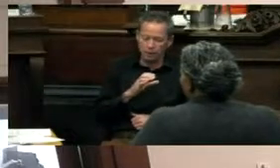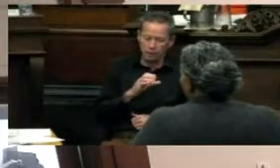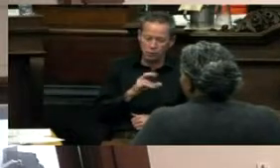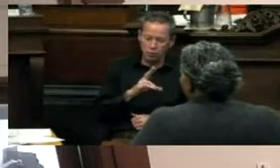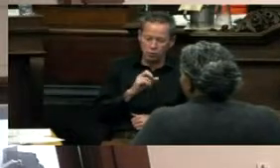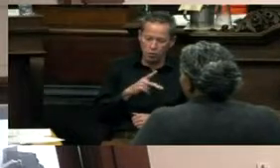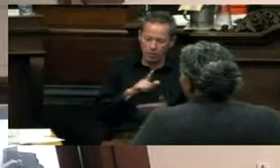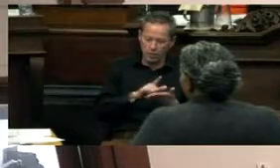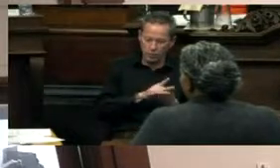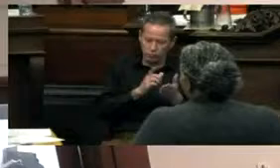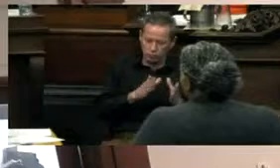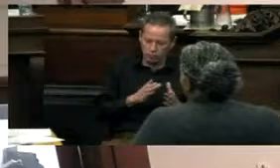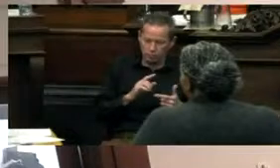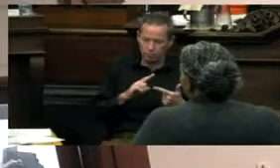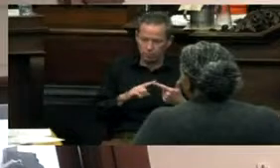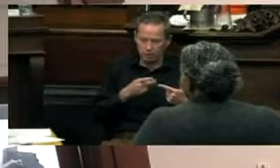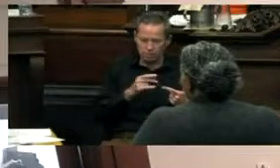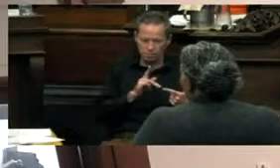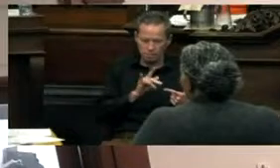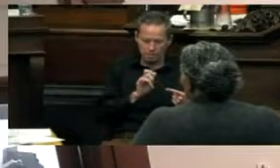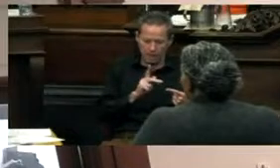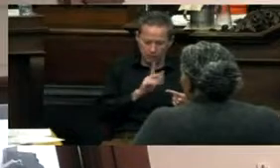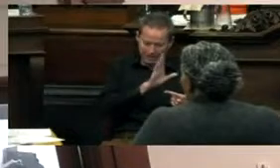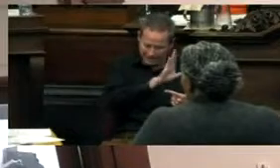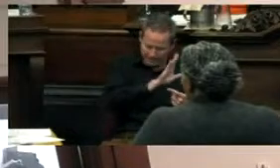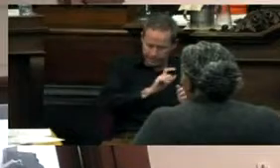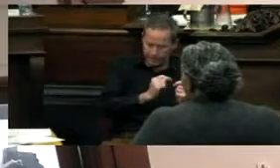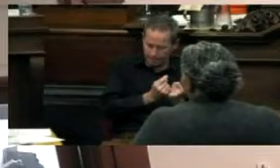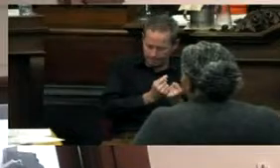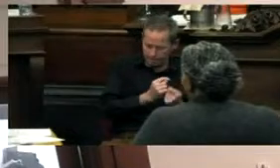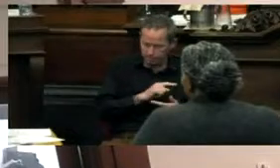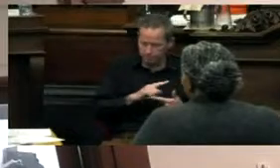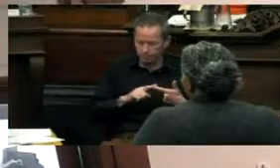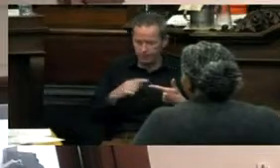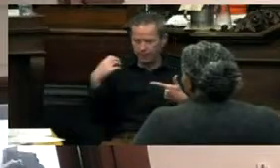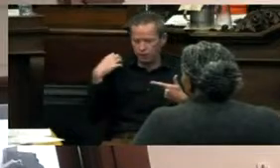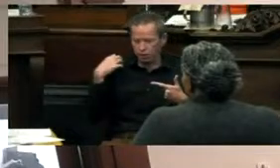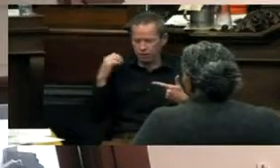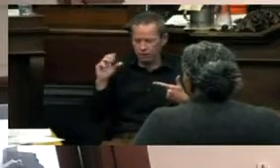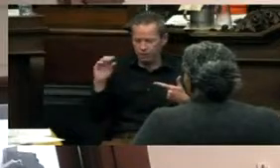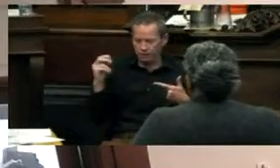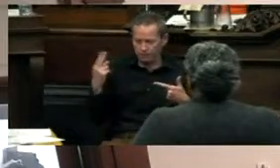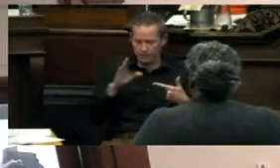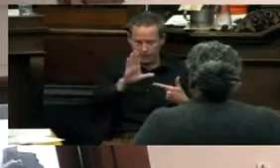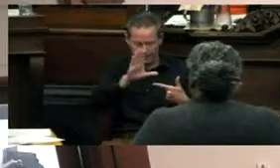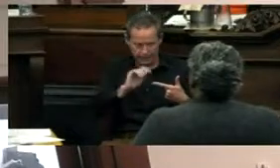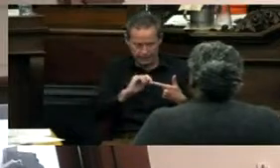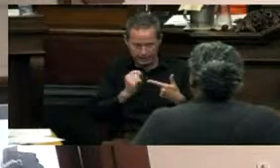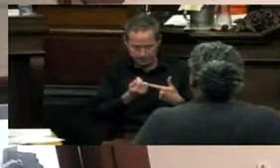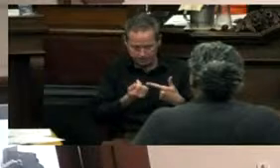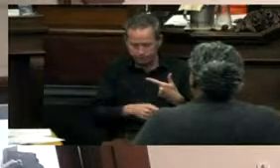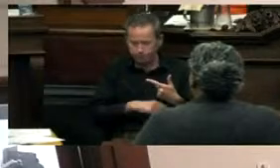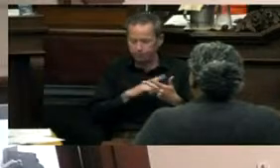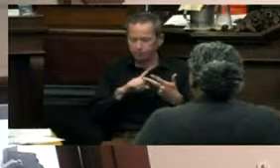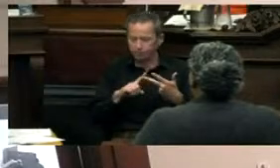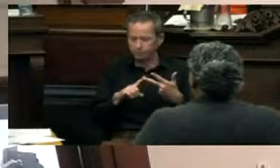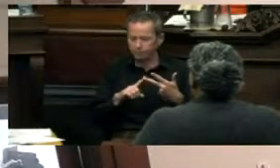three key entities Wednesday morning. Corporate counsel and